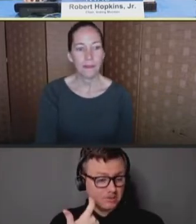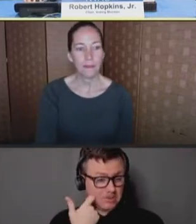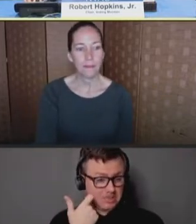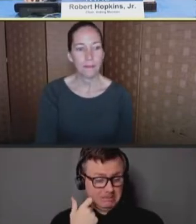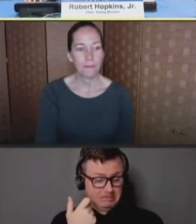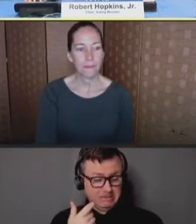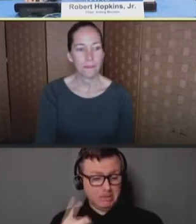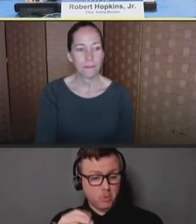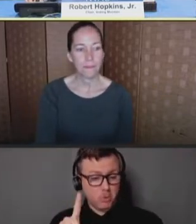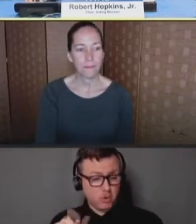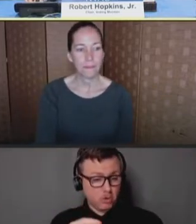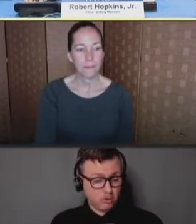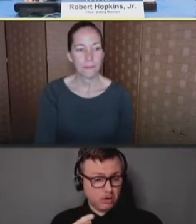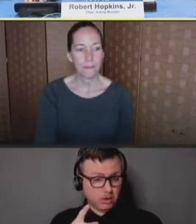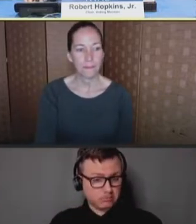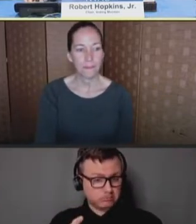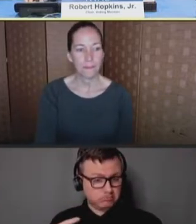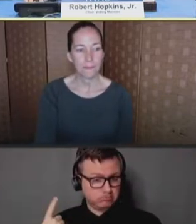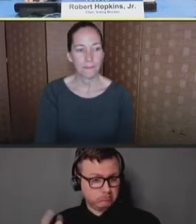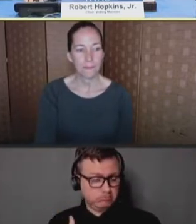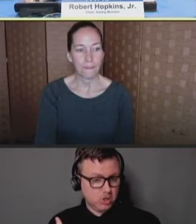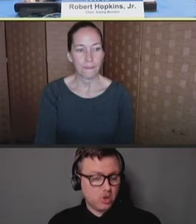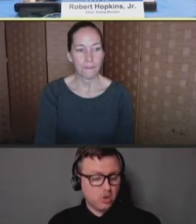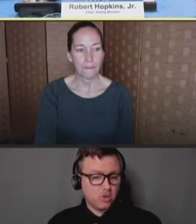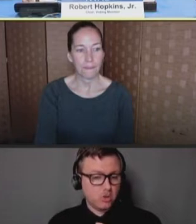that's being made and the threats to that progress.